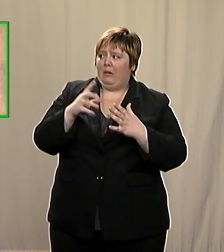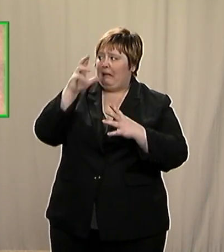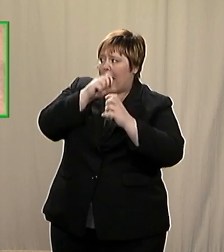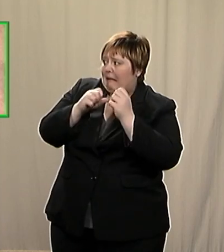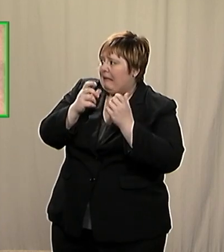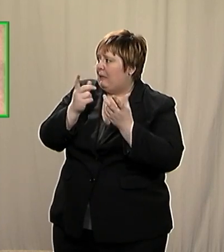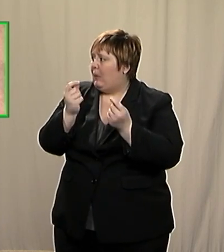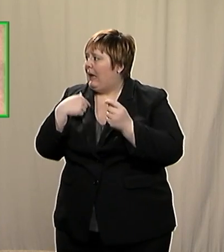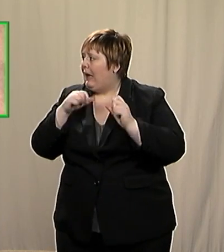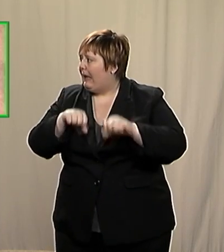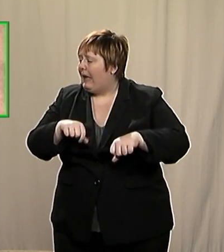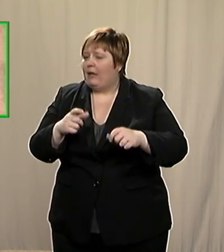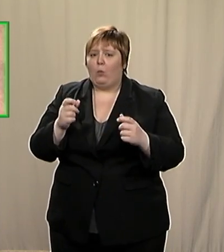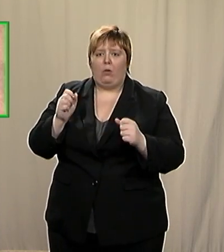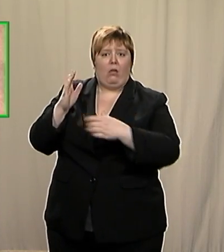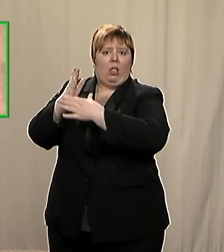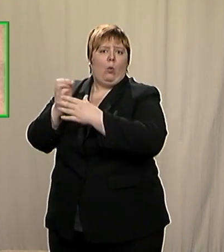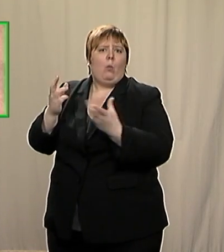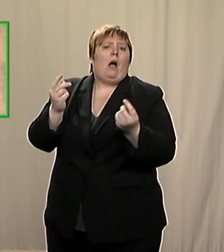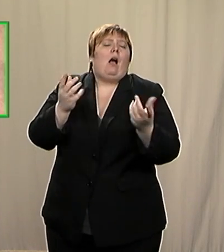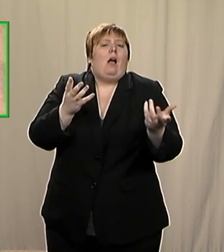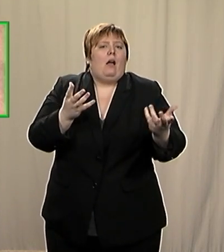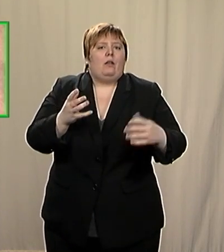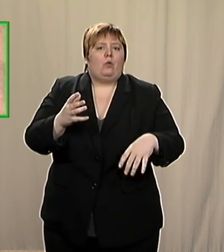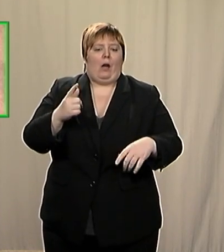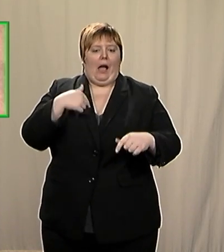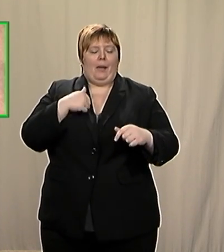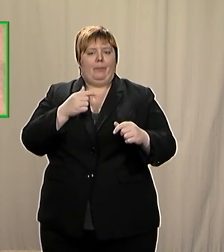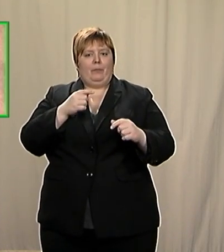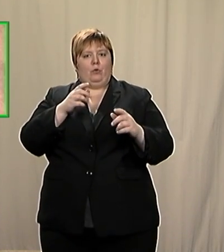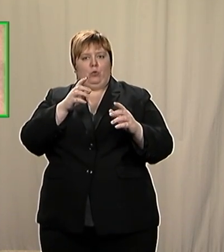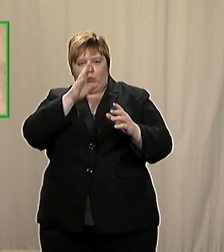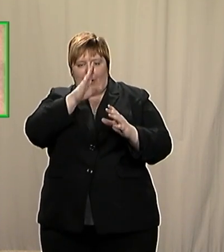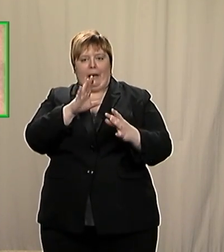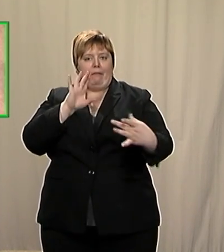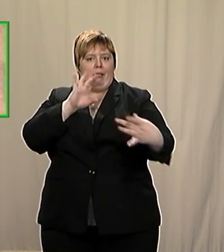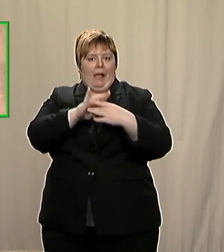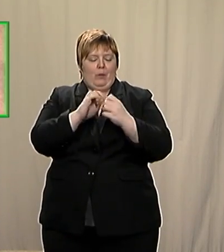What would you like me to do? I'm aligning directly in service to the situation.